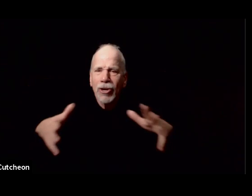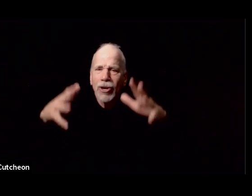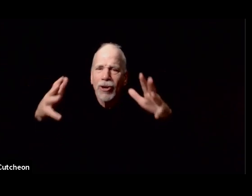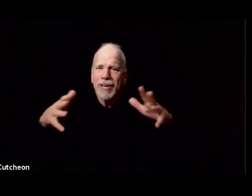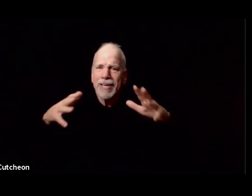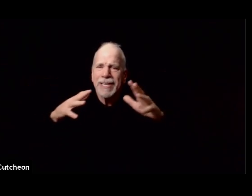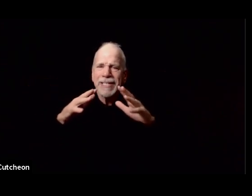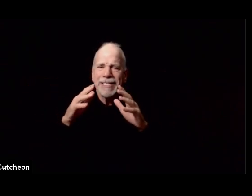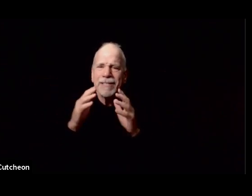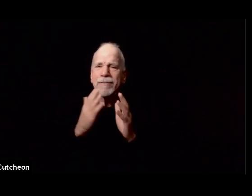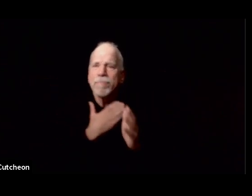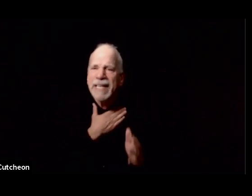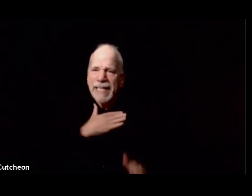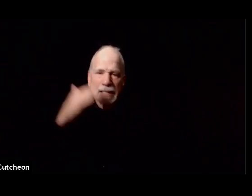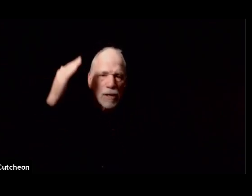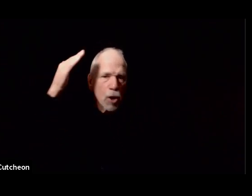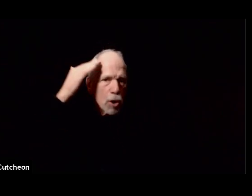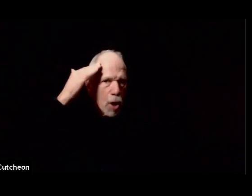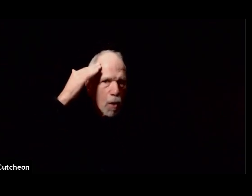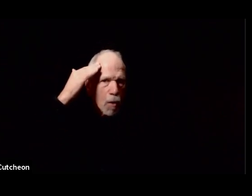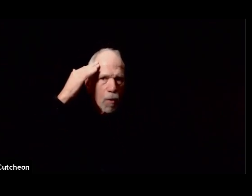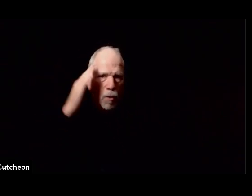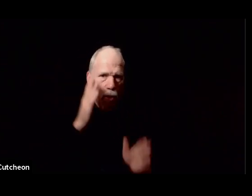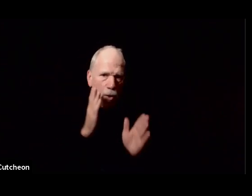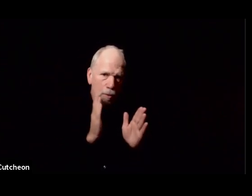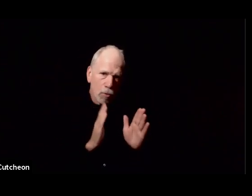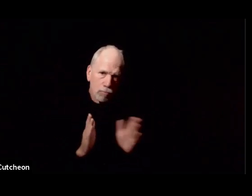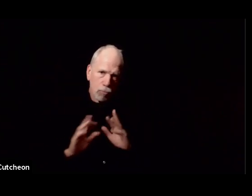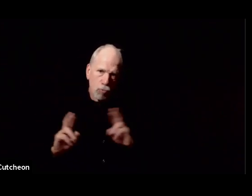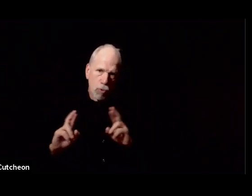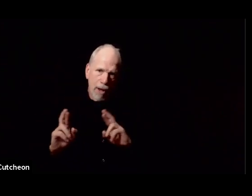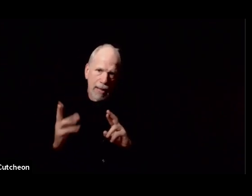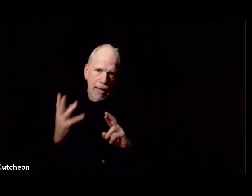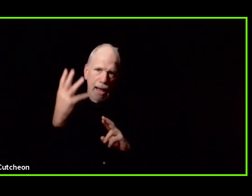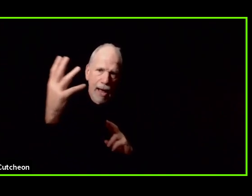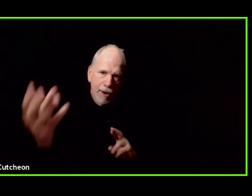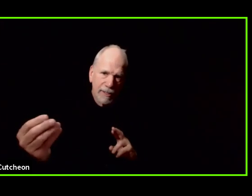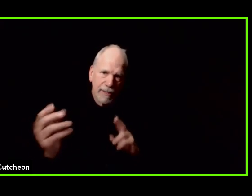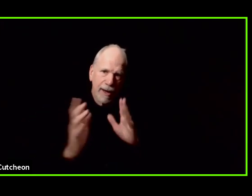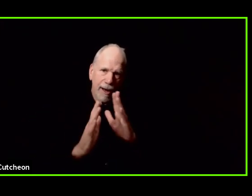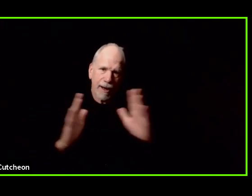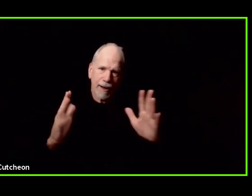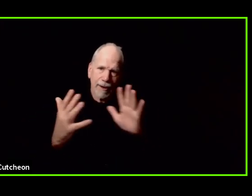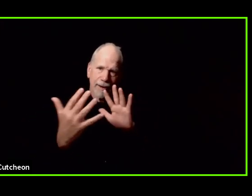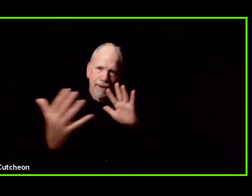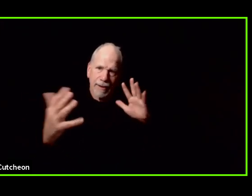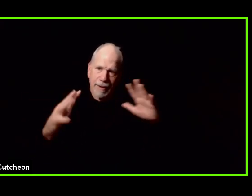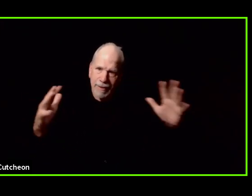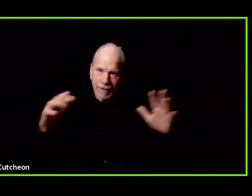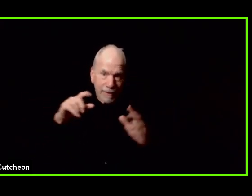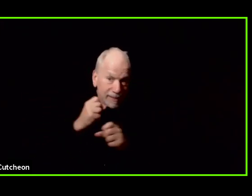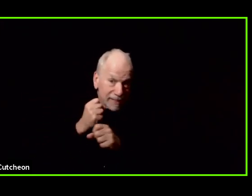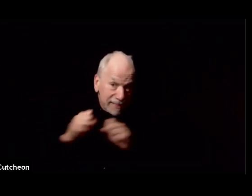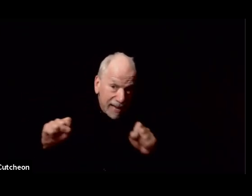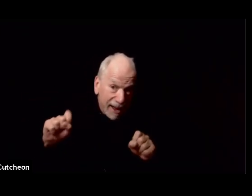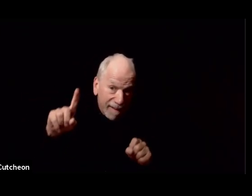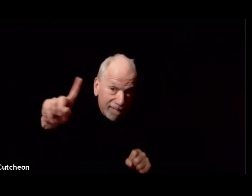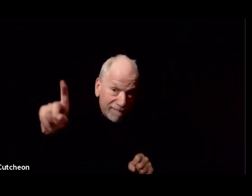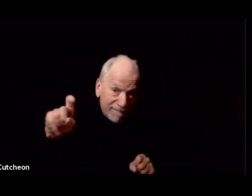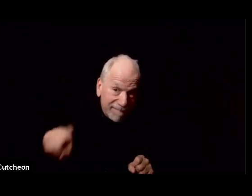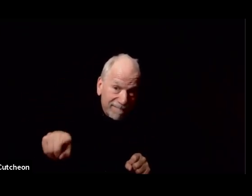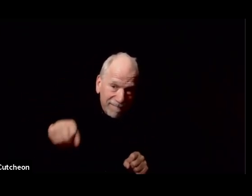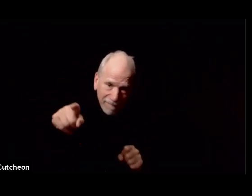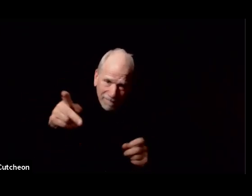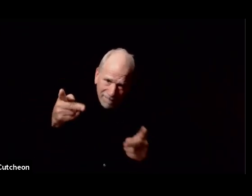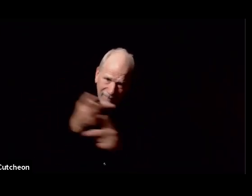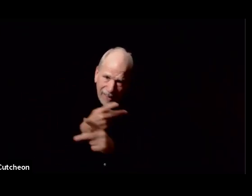outdoors. Even so to be mindful of avoiding congregation in large crowds, keeping a distance